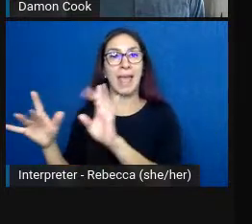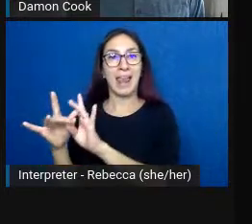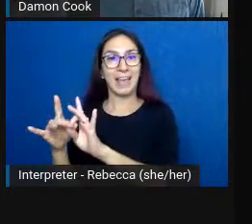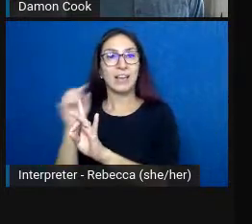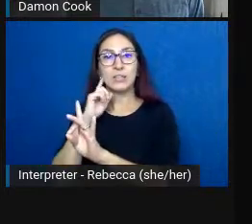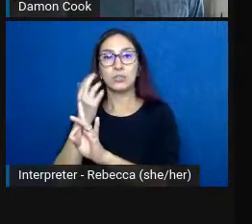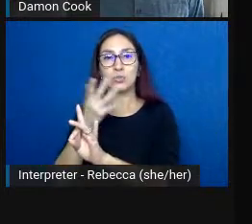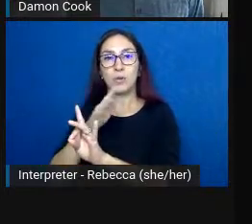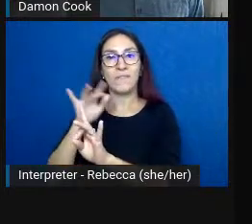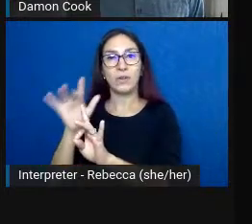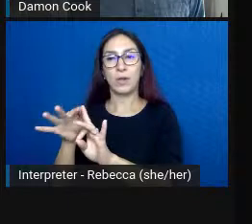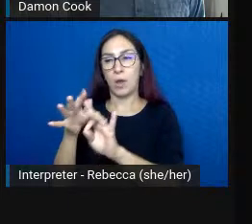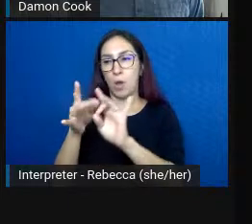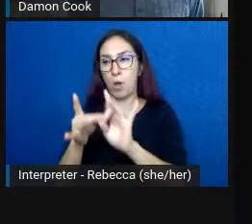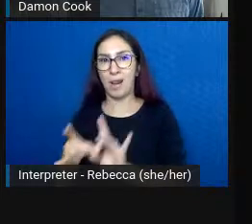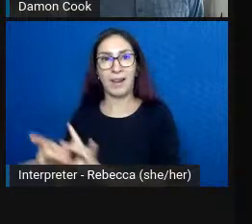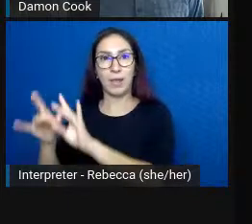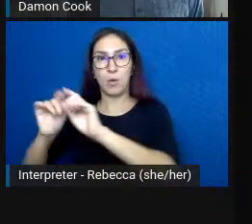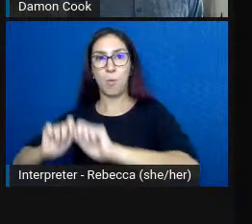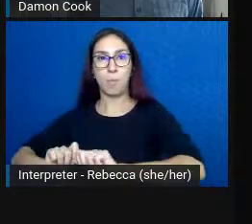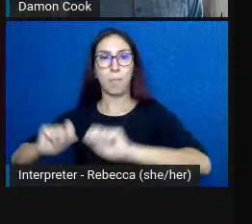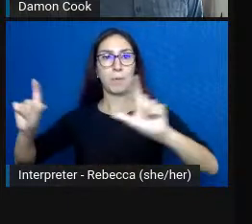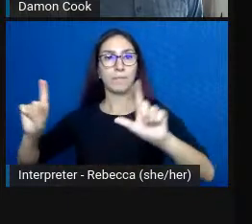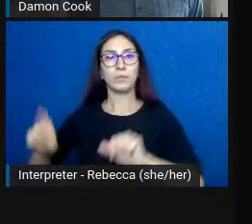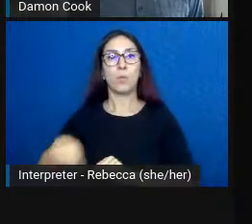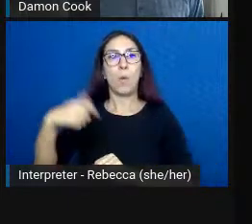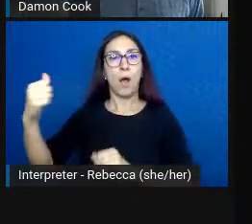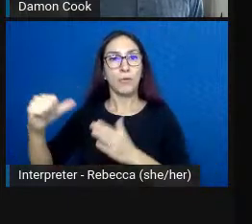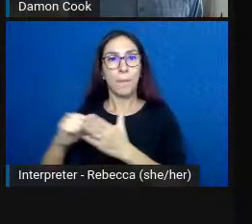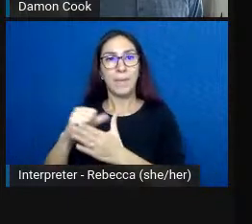to trigger something with JavaScript then you usually want a button back links are best used take